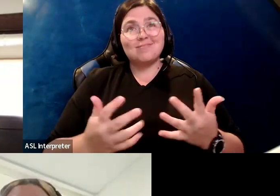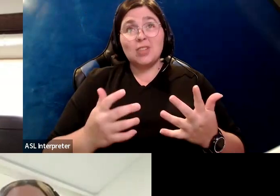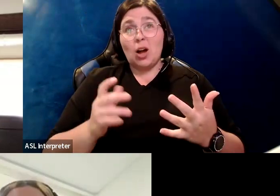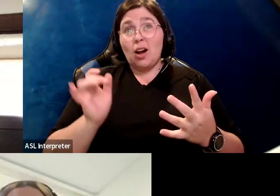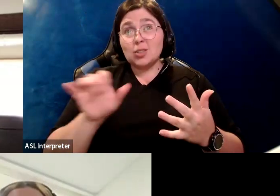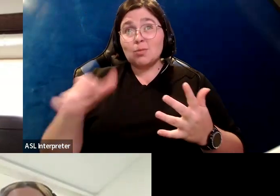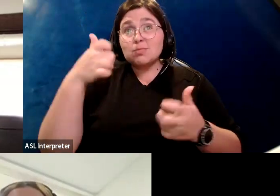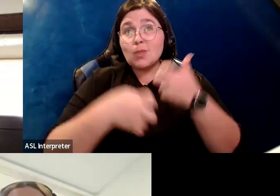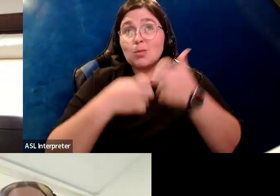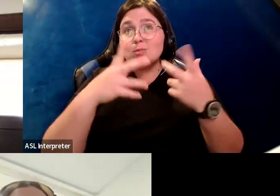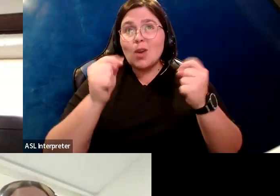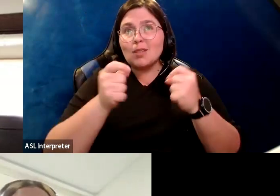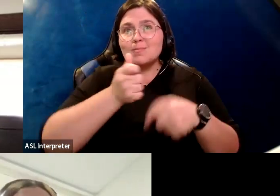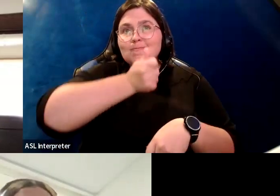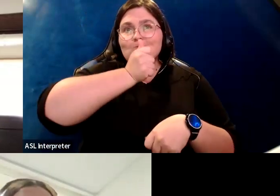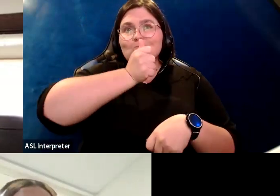Assistive technology require confidential data